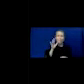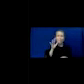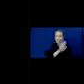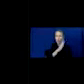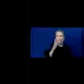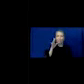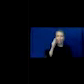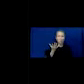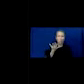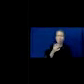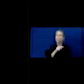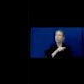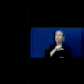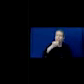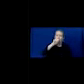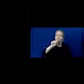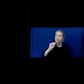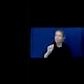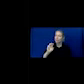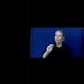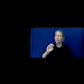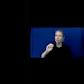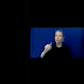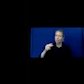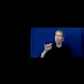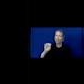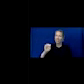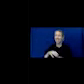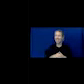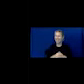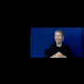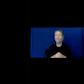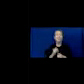thing, and if we wanted to get to know each other a little more, and have her tell me